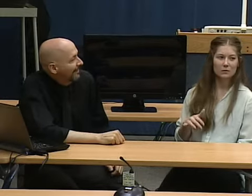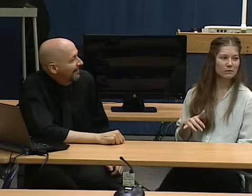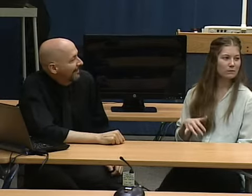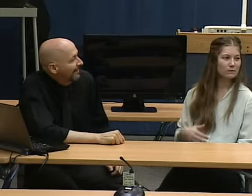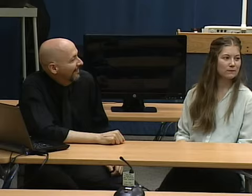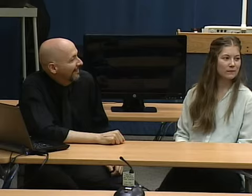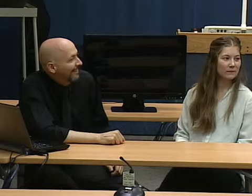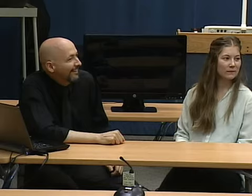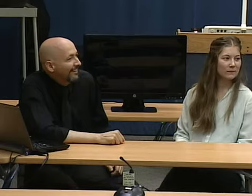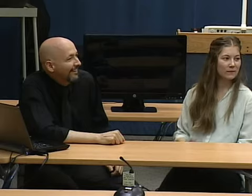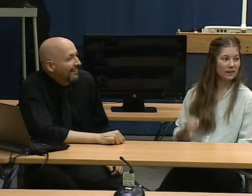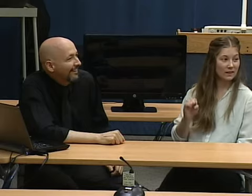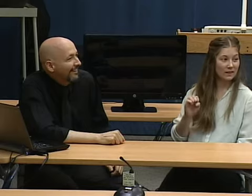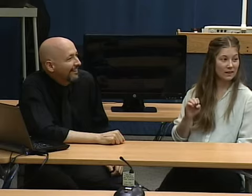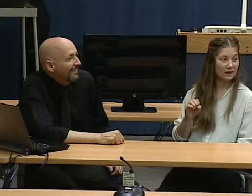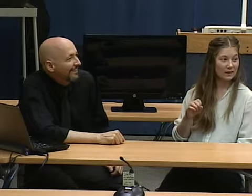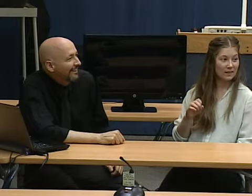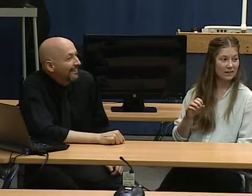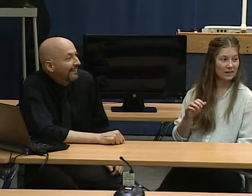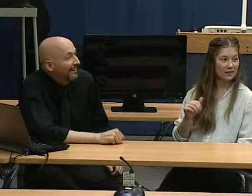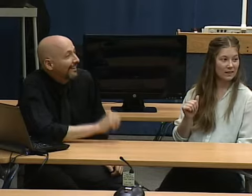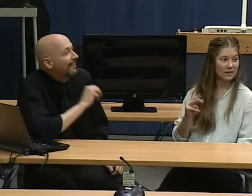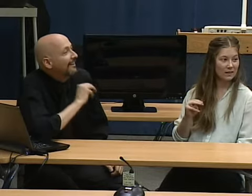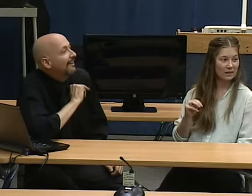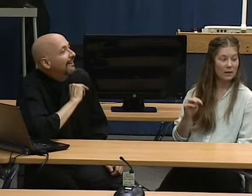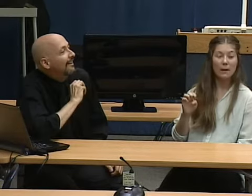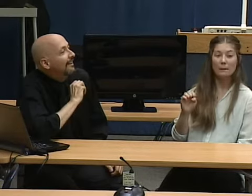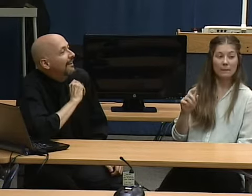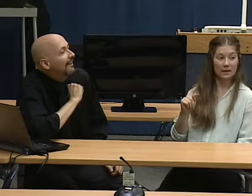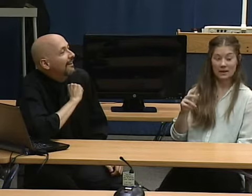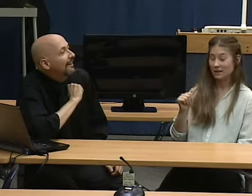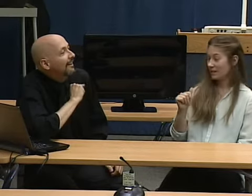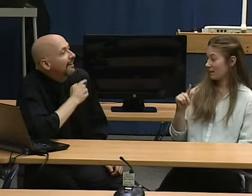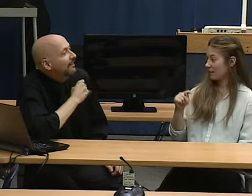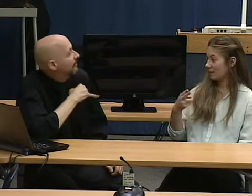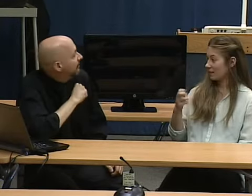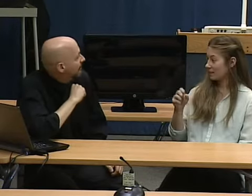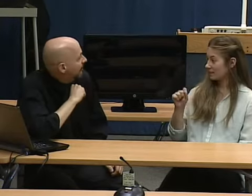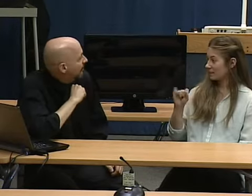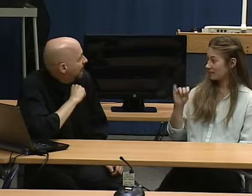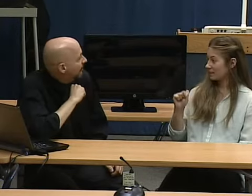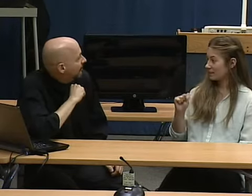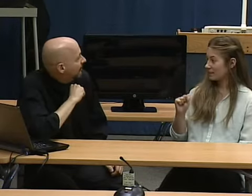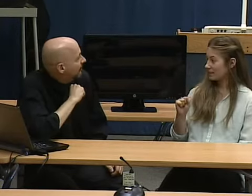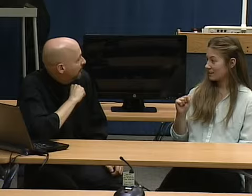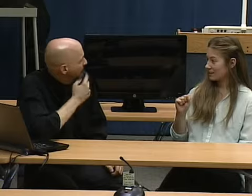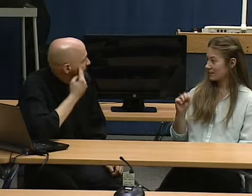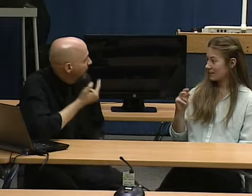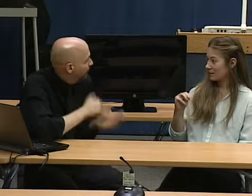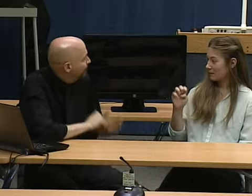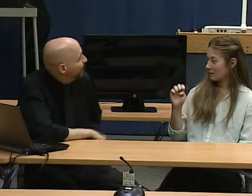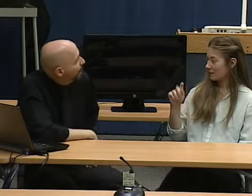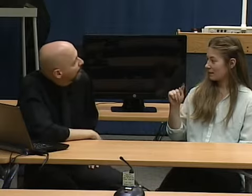Do you guys know that? M-E-T-A-T-H-E-S-I-S Let me see it again.